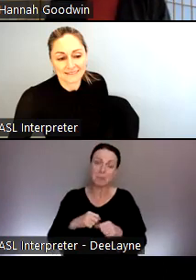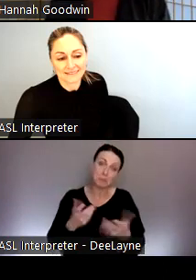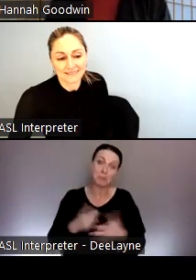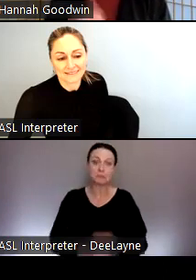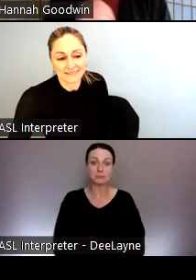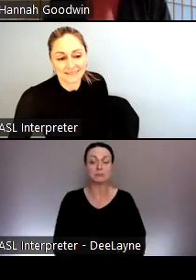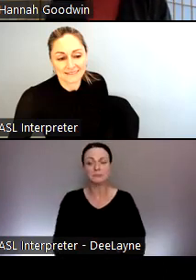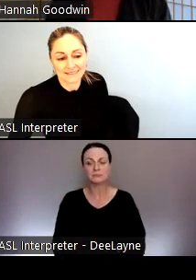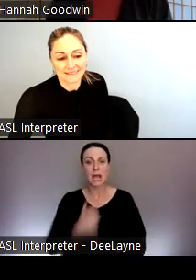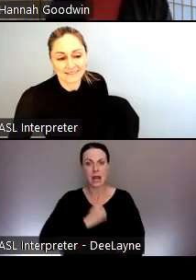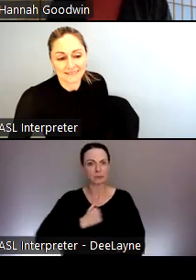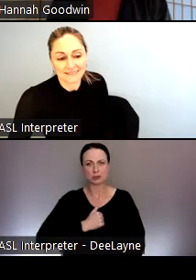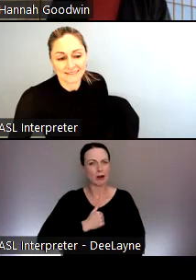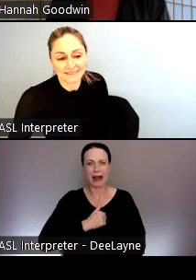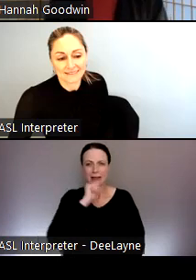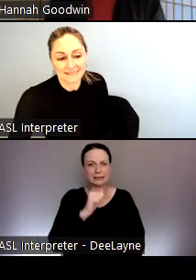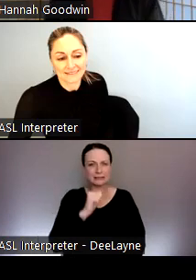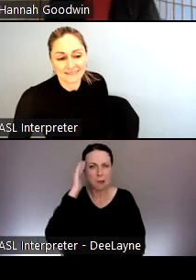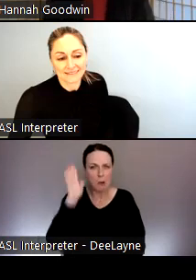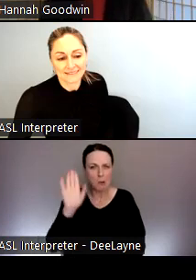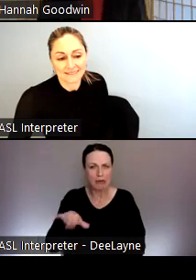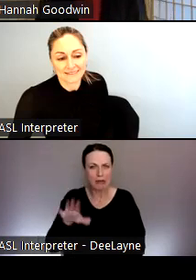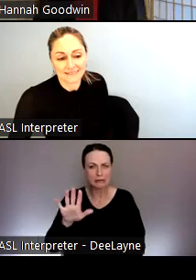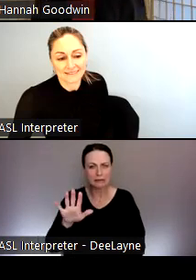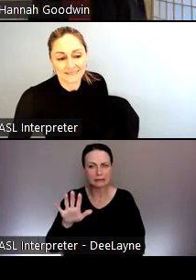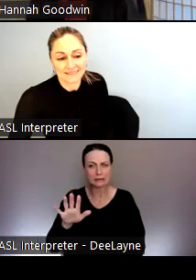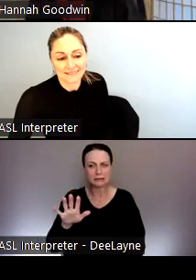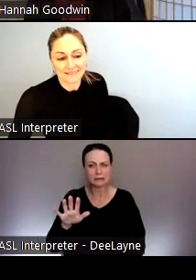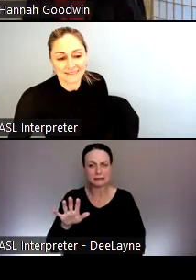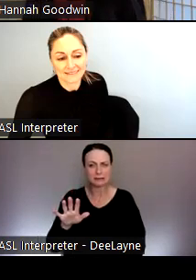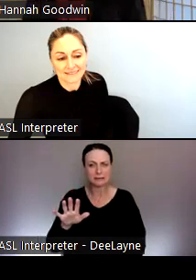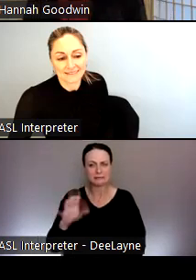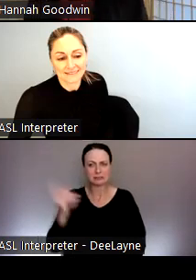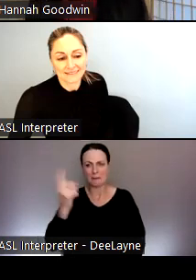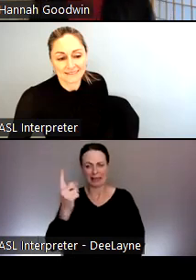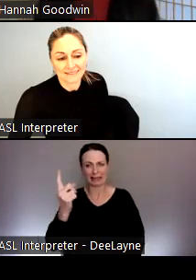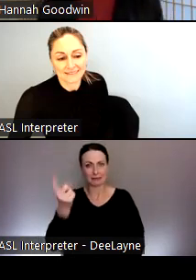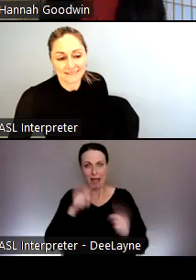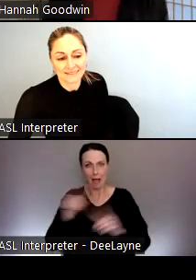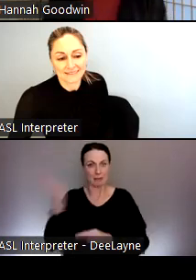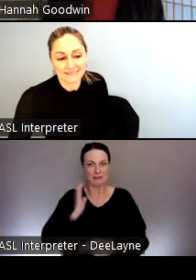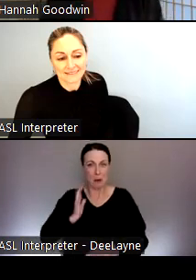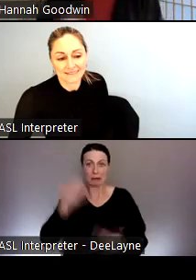And I'm sorry, I didn't know that. I didn't know that that was something that had been included.